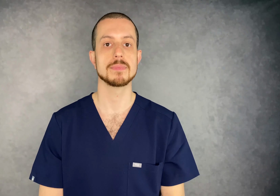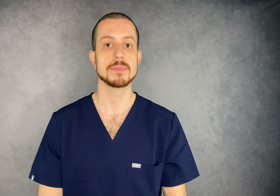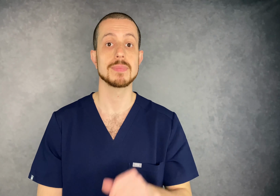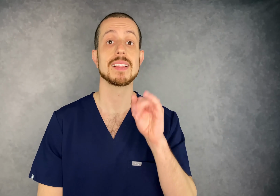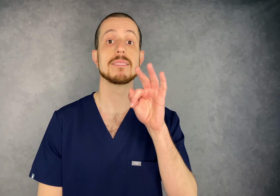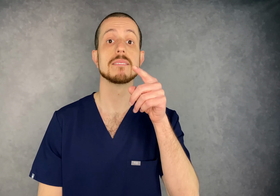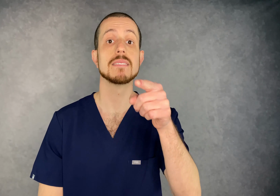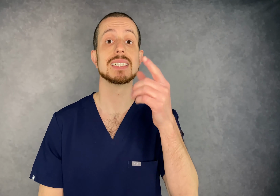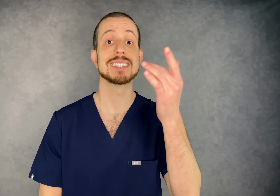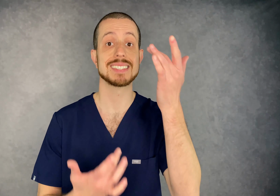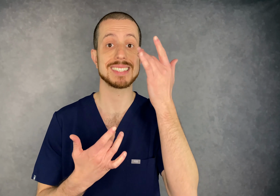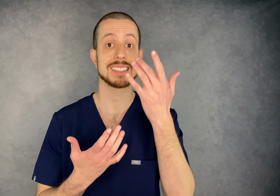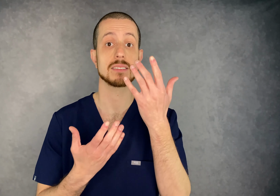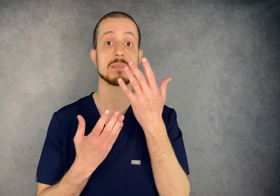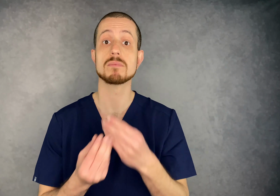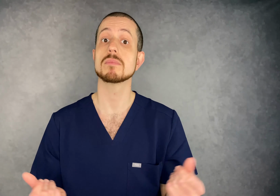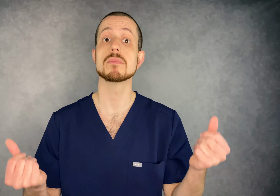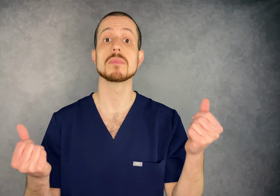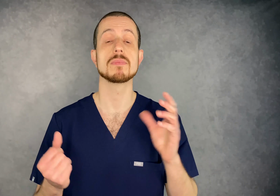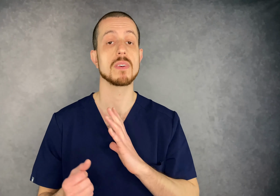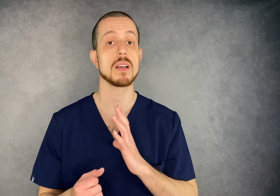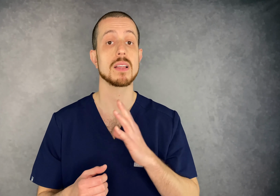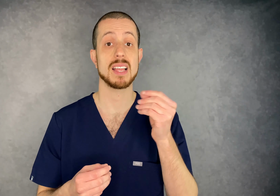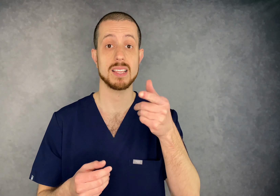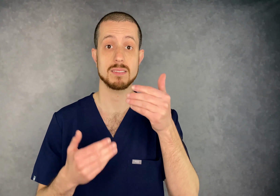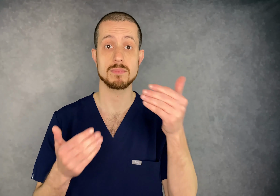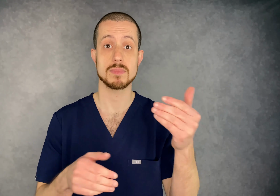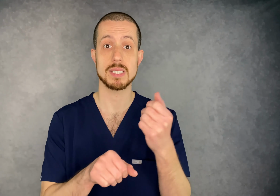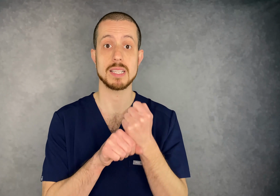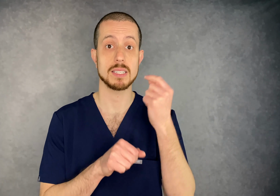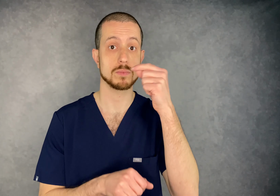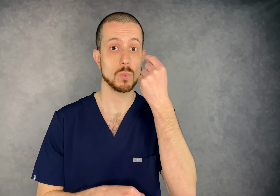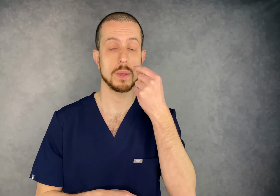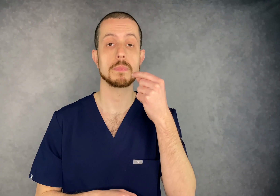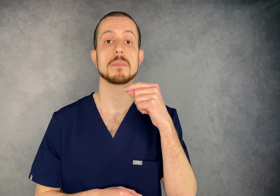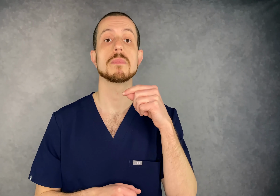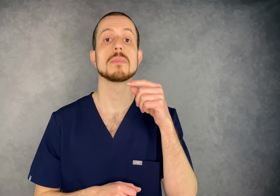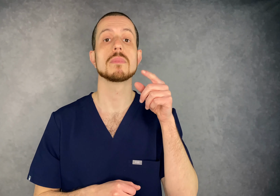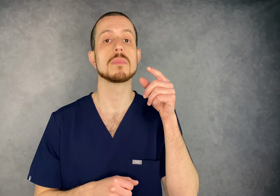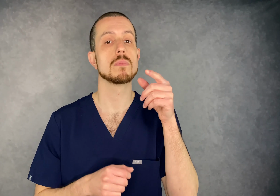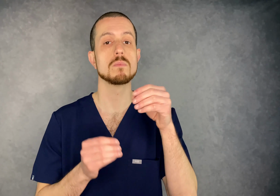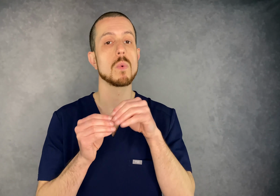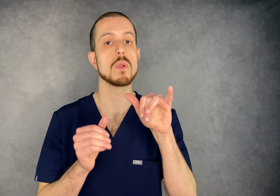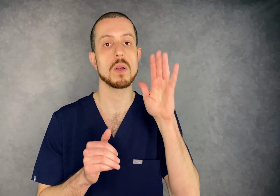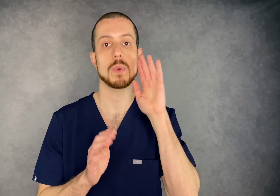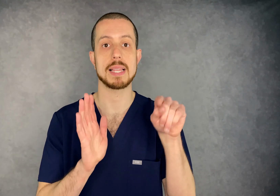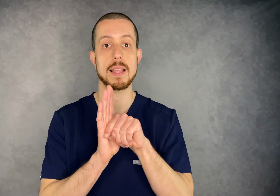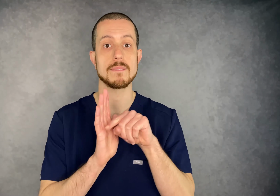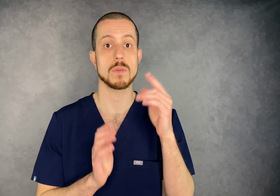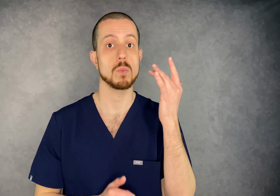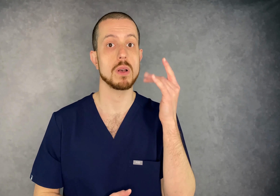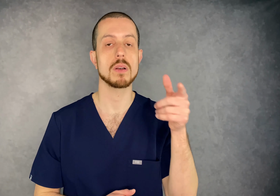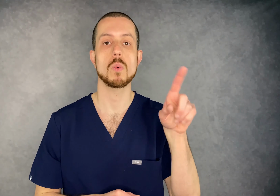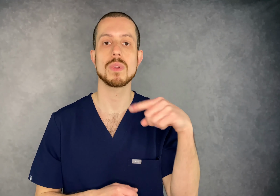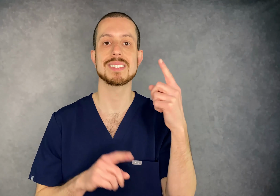If you've recovered from your illness and you get a nasopharyngeal swab, you would likely receive a negative result because it can only detect